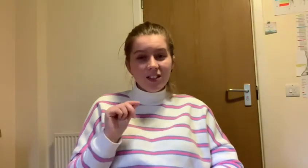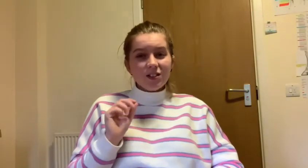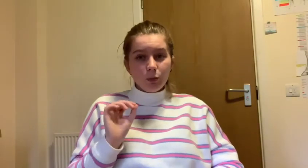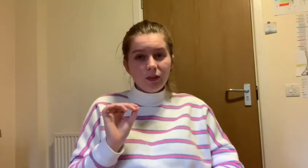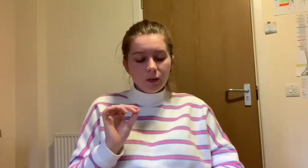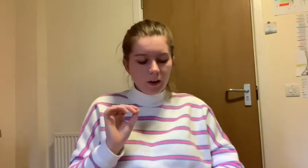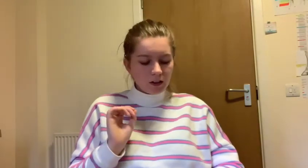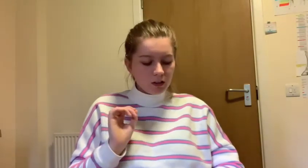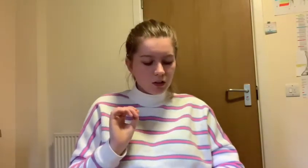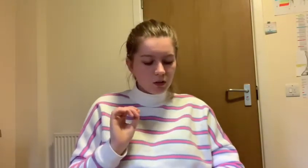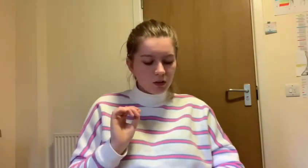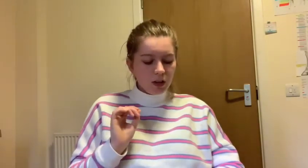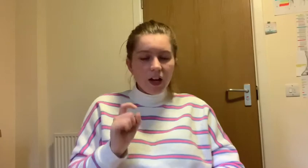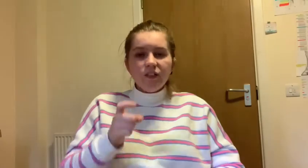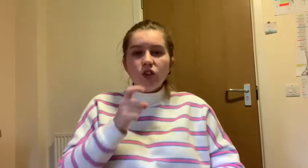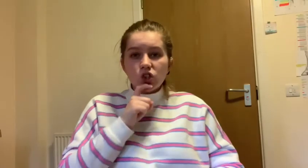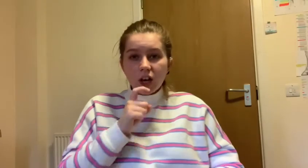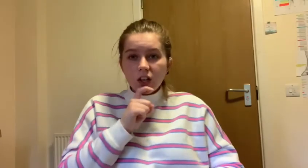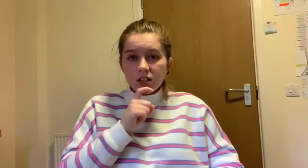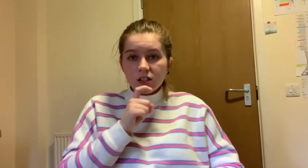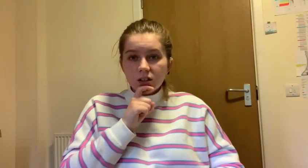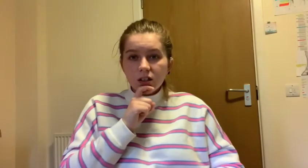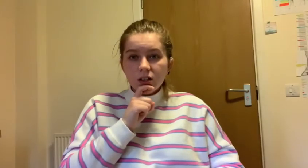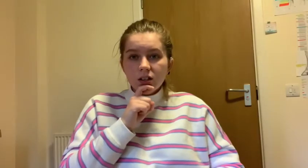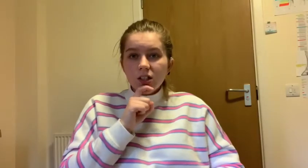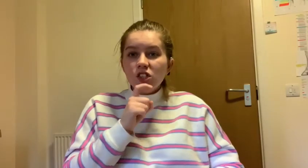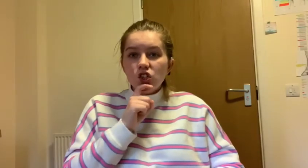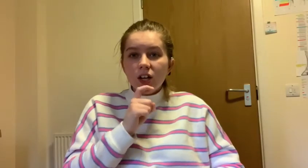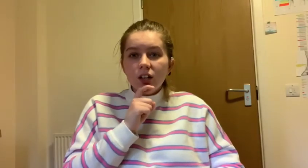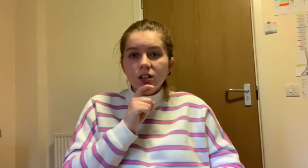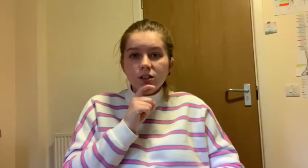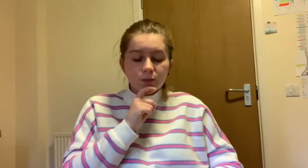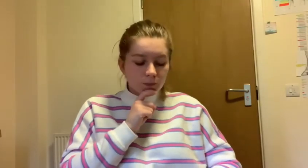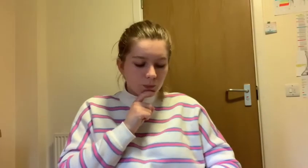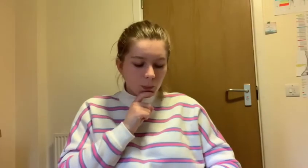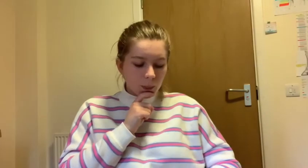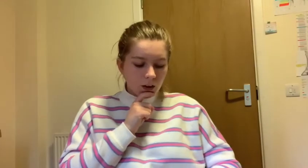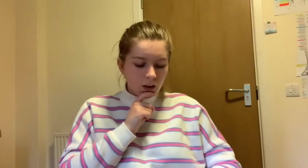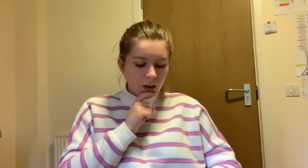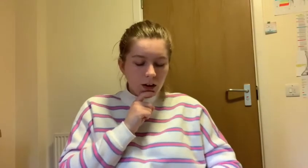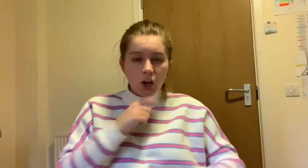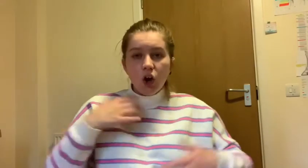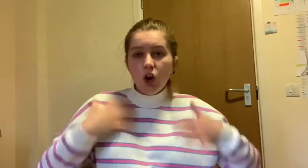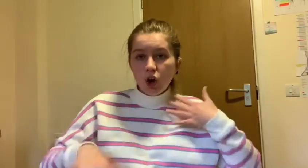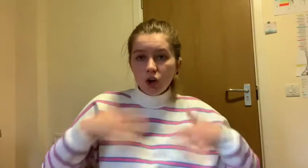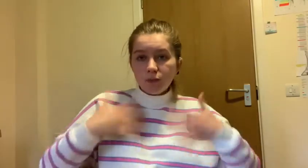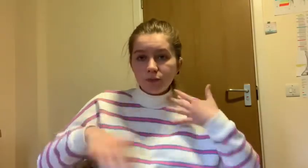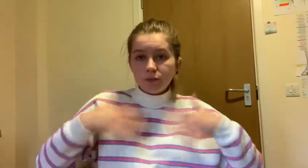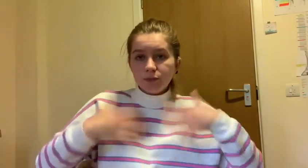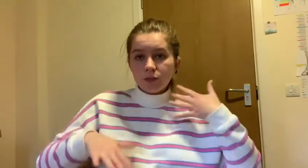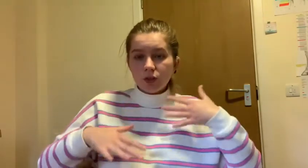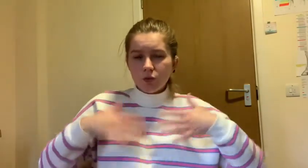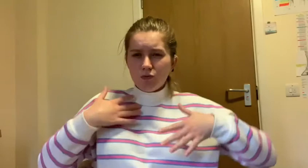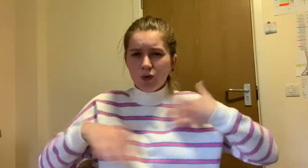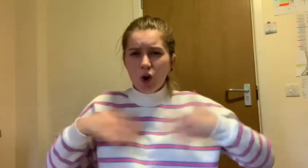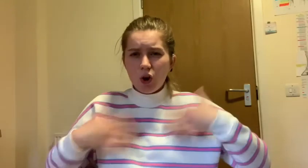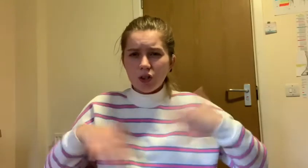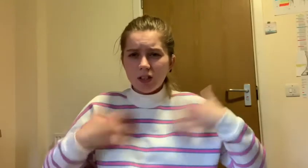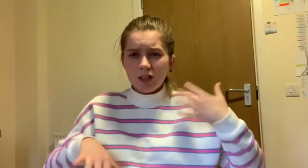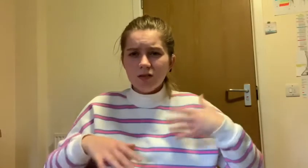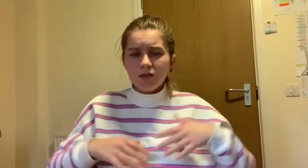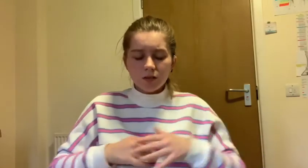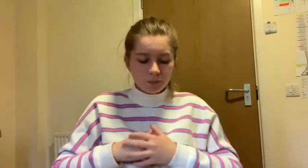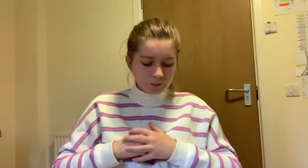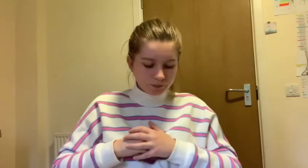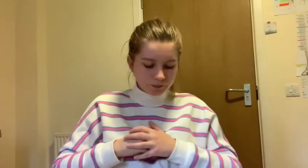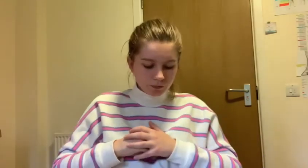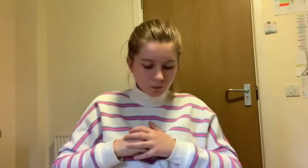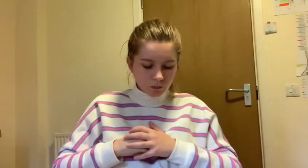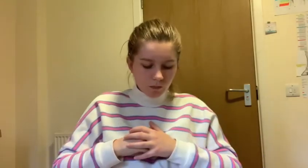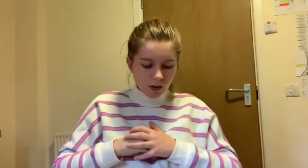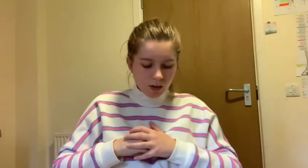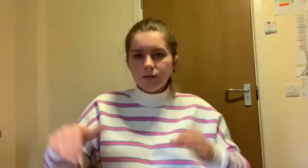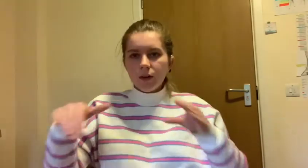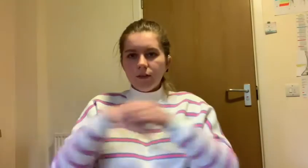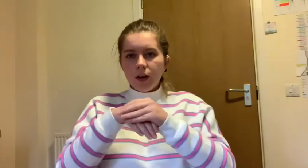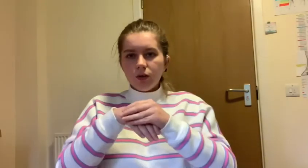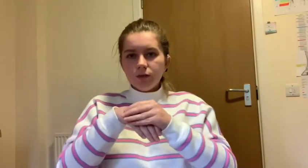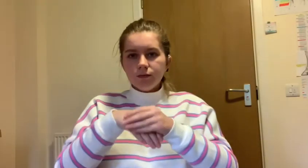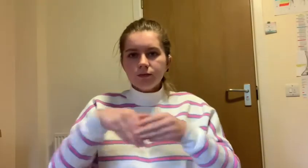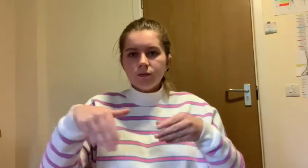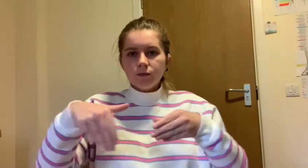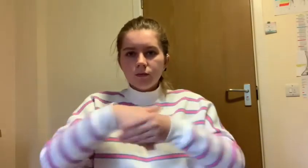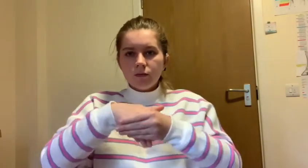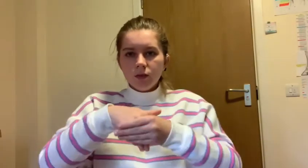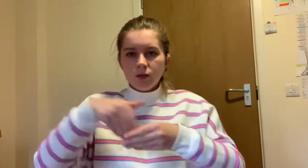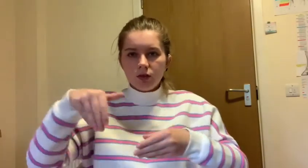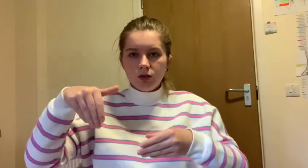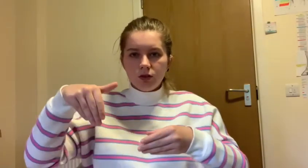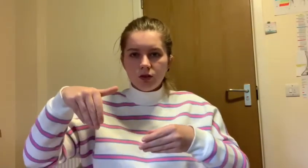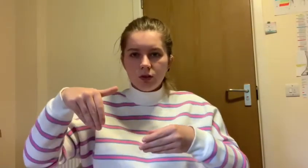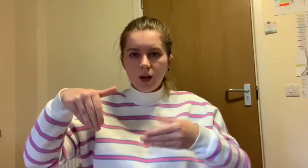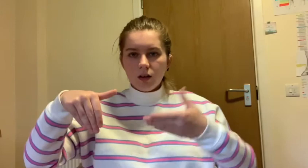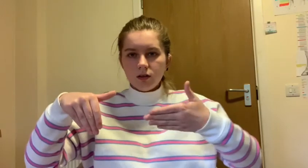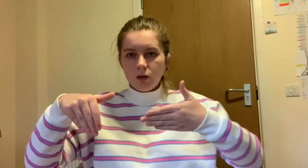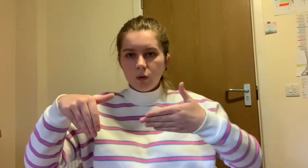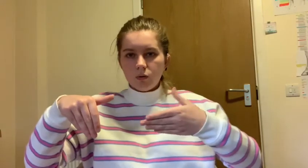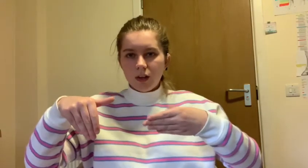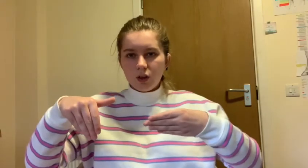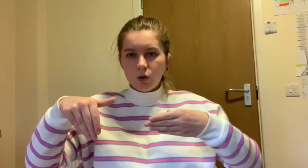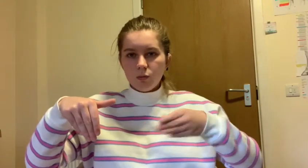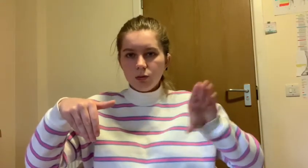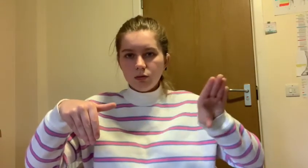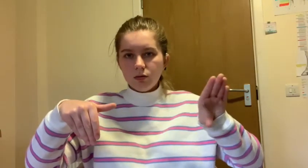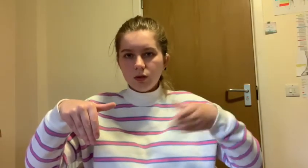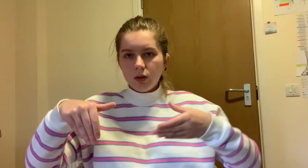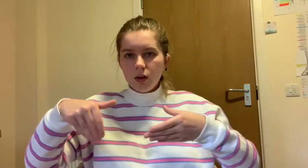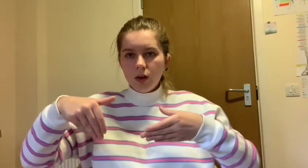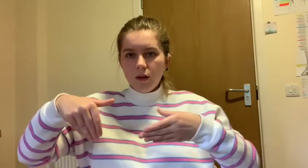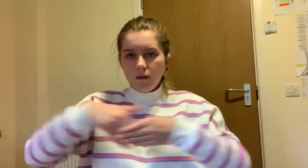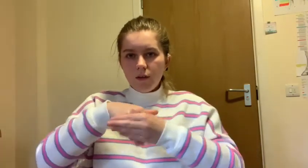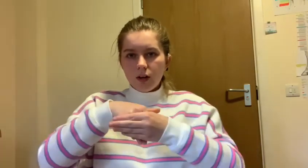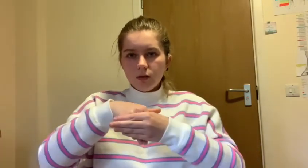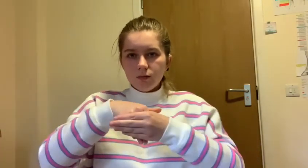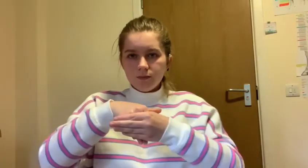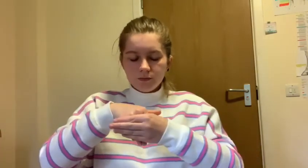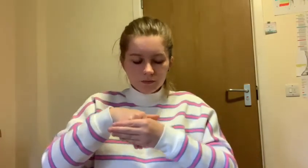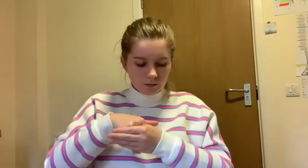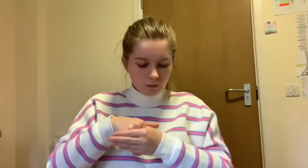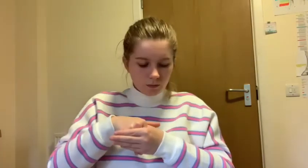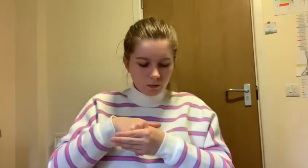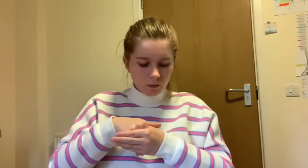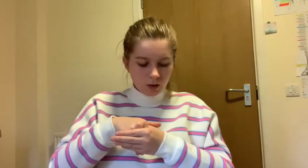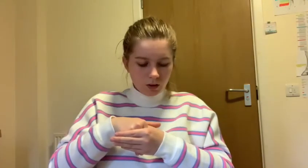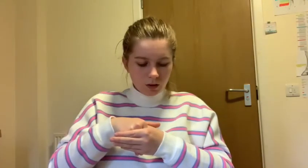This is really fast. "jealous" so that's jealous, "Hurt" so you're hurting. "File" so you just do that, hold it like a cup. "File".